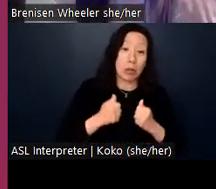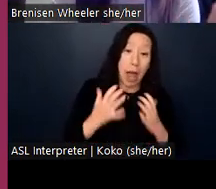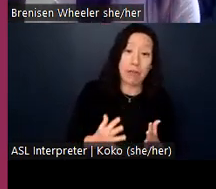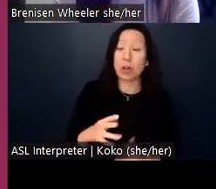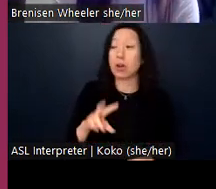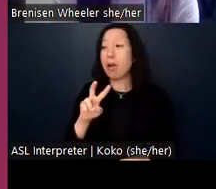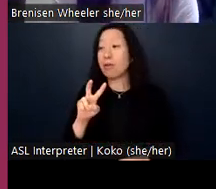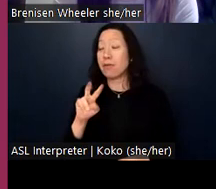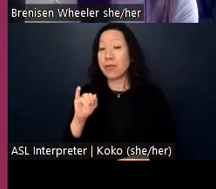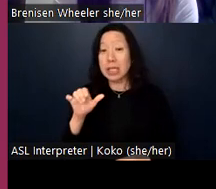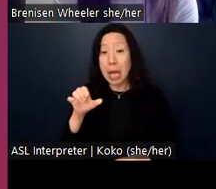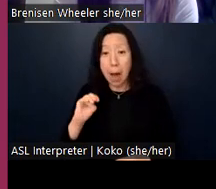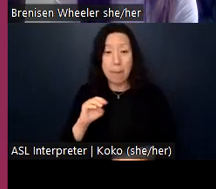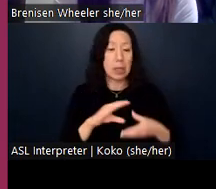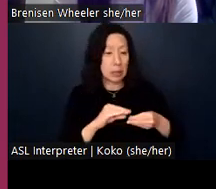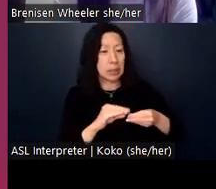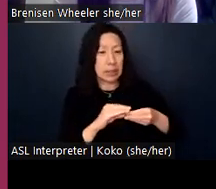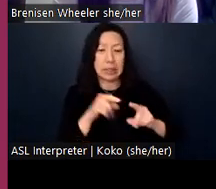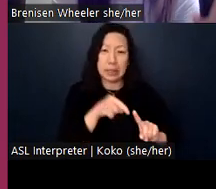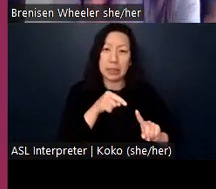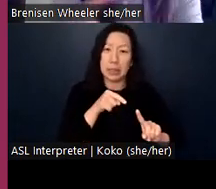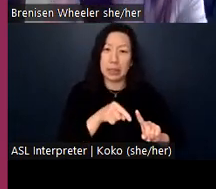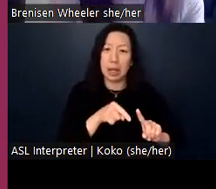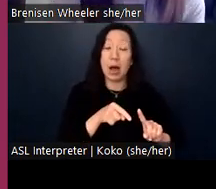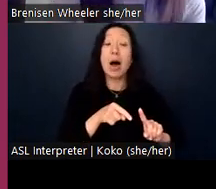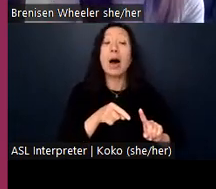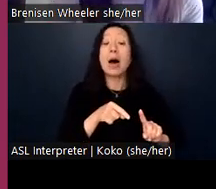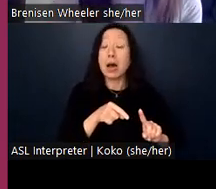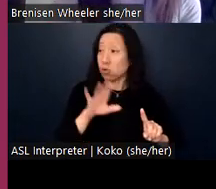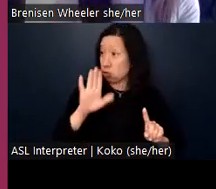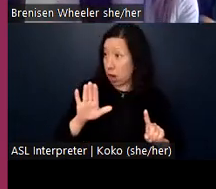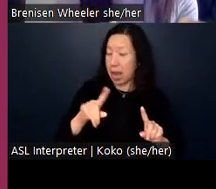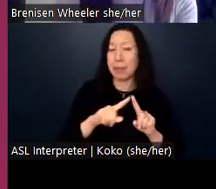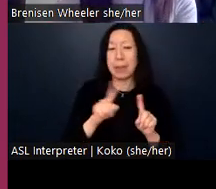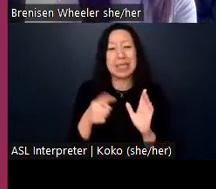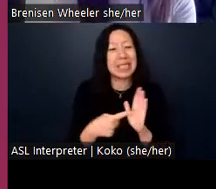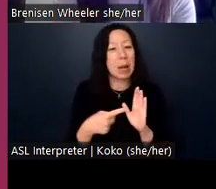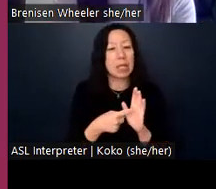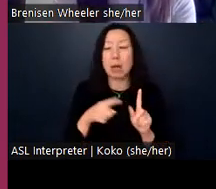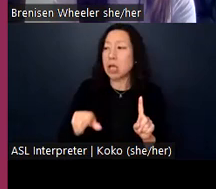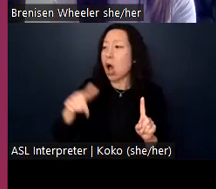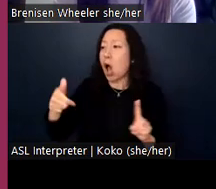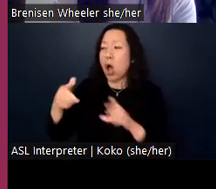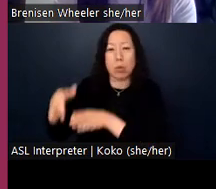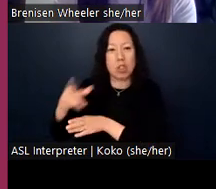we're not really 12:55:37 seeking to understand and recognize the people who are being abusive. 12:55:42 And when we do this we start When